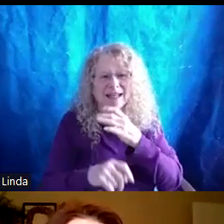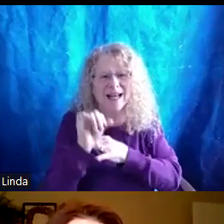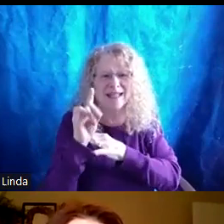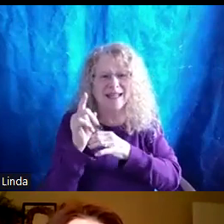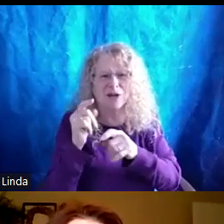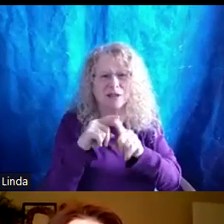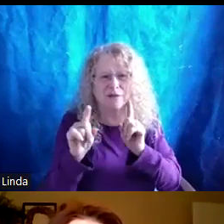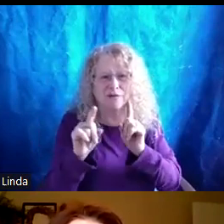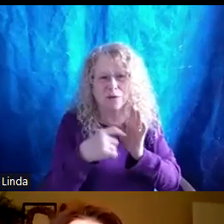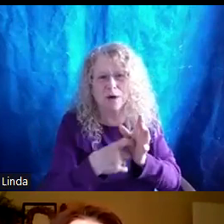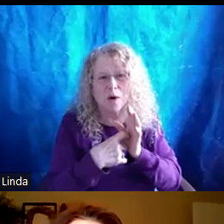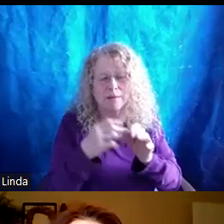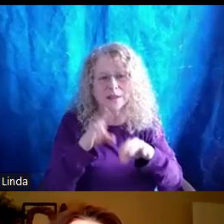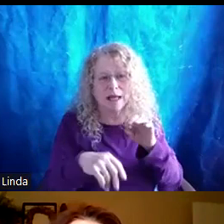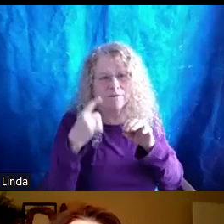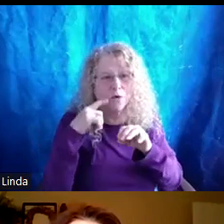THAN FOR OUR ELIGIBILITY.